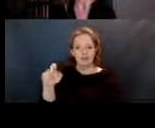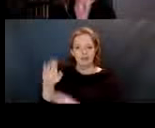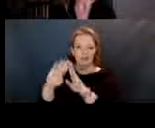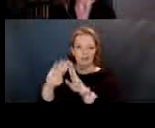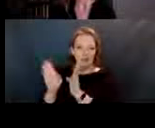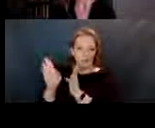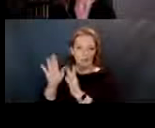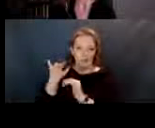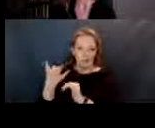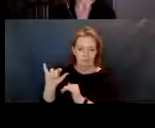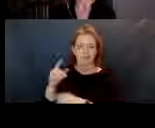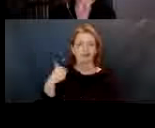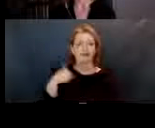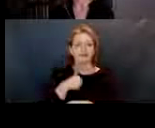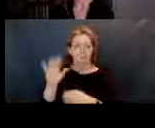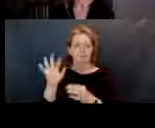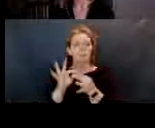and of course with our fantastic resident.